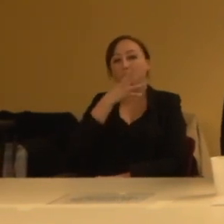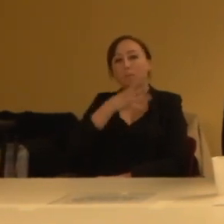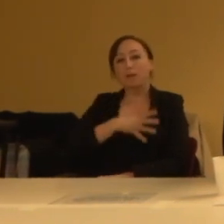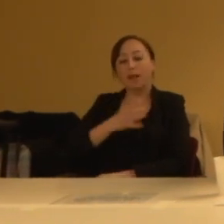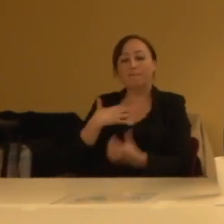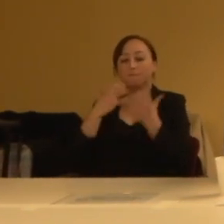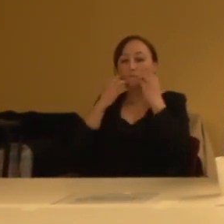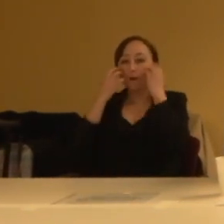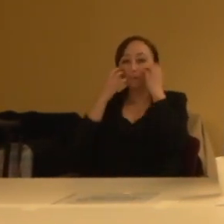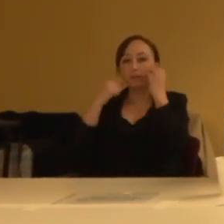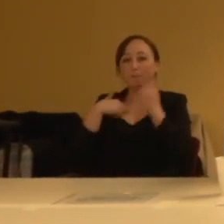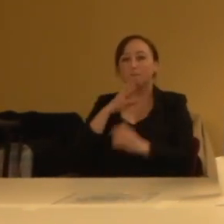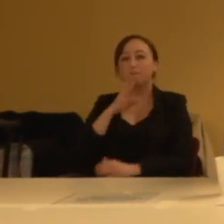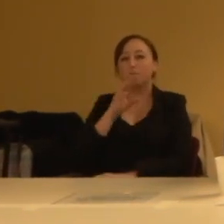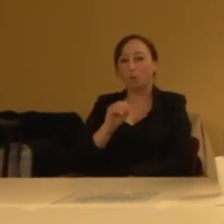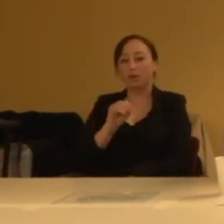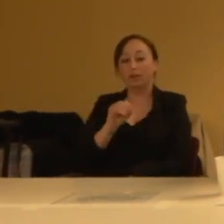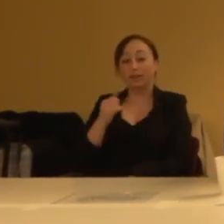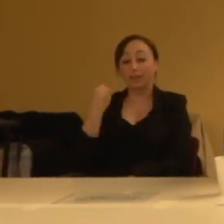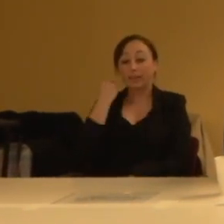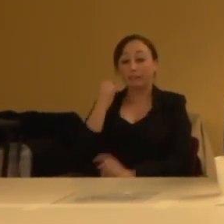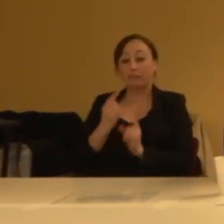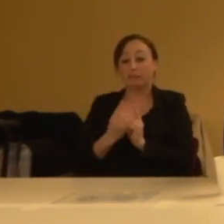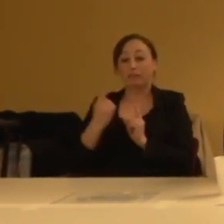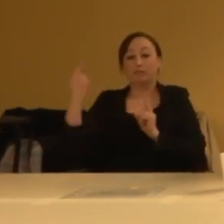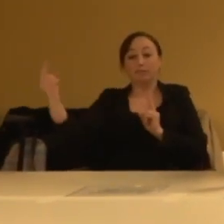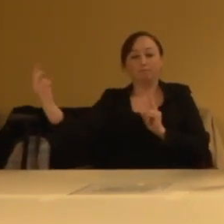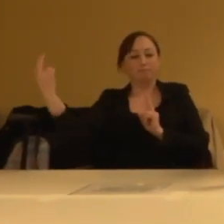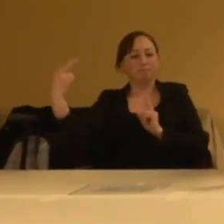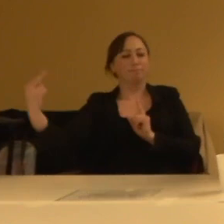But if you take several steps back, I might look like I'm in my twenties,